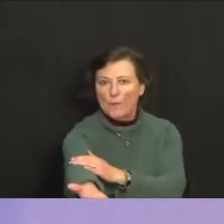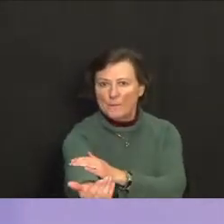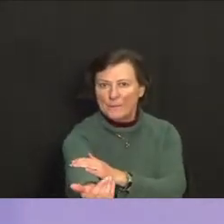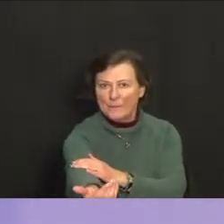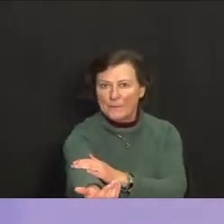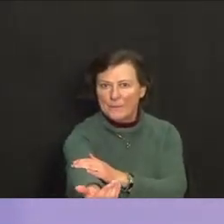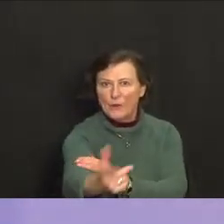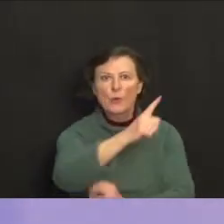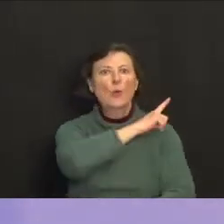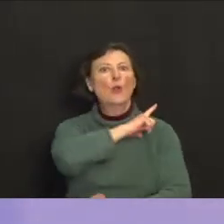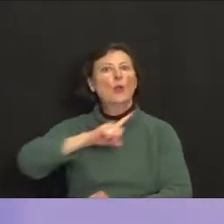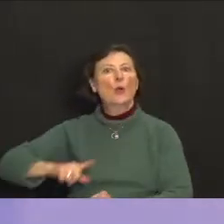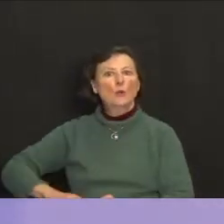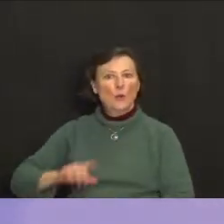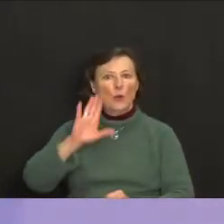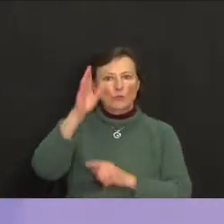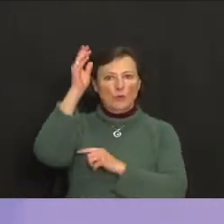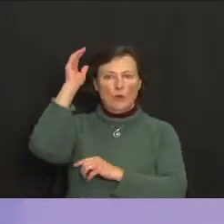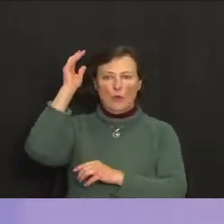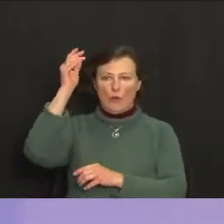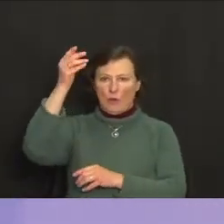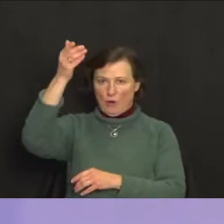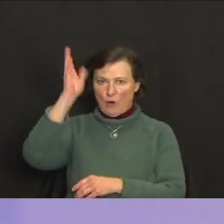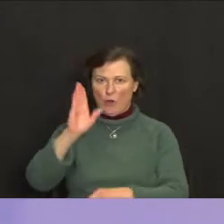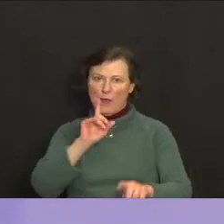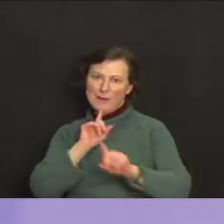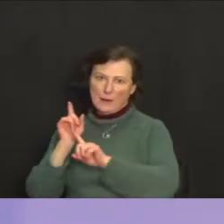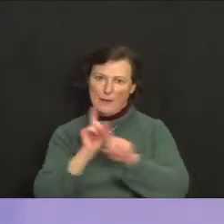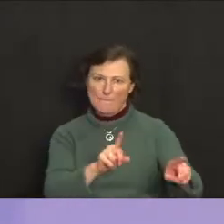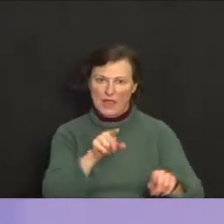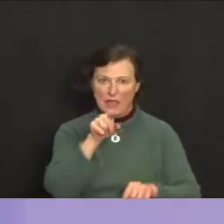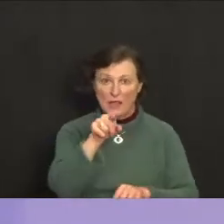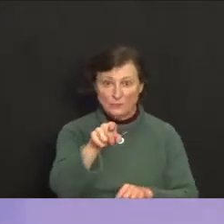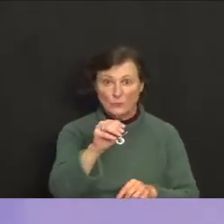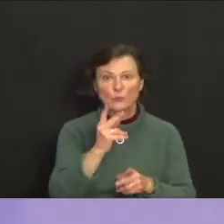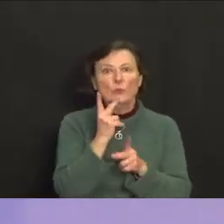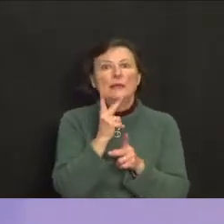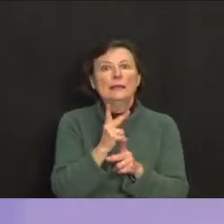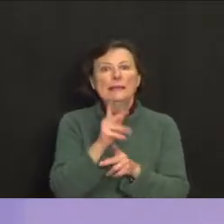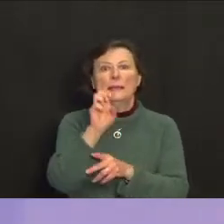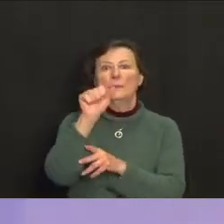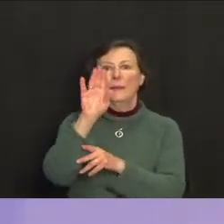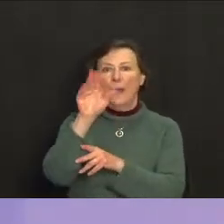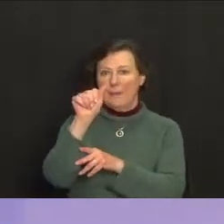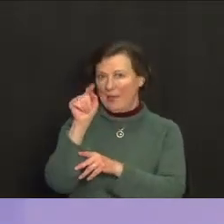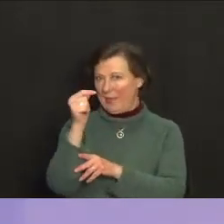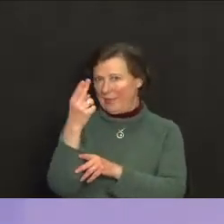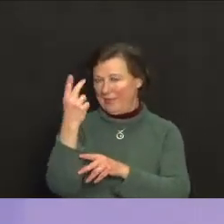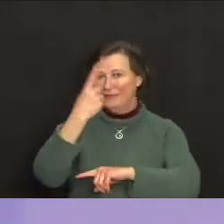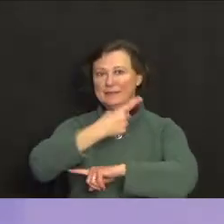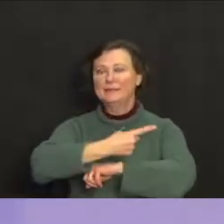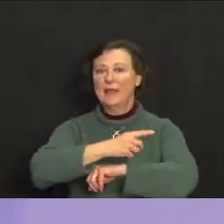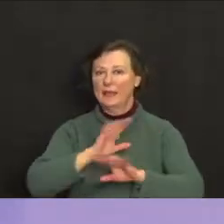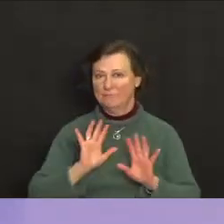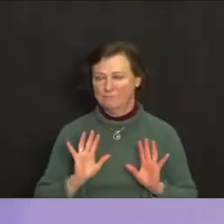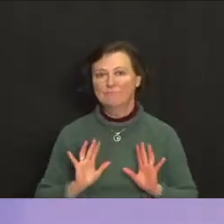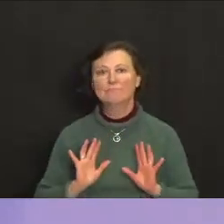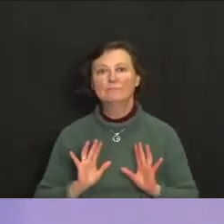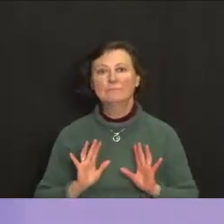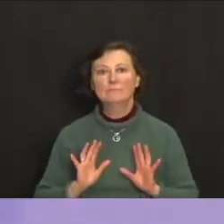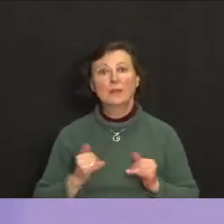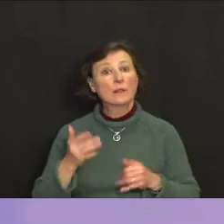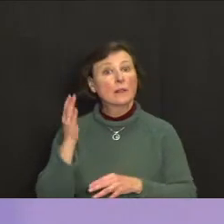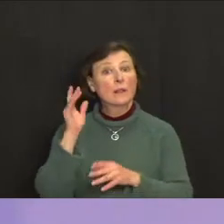LORD your God commanded you to keep the Sabbath day." By which the speaker who's supposed to be God,